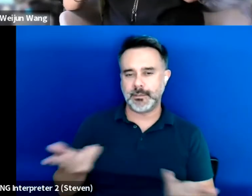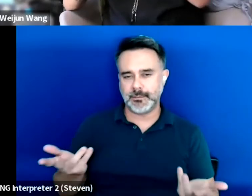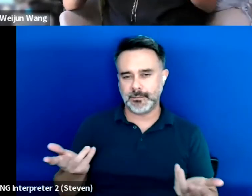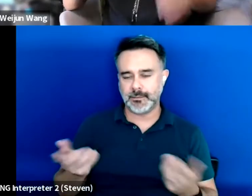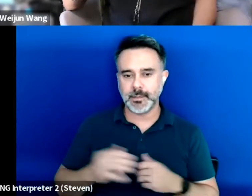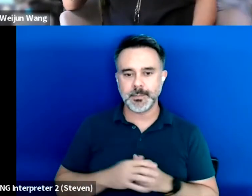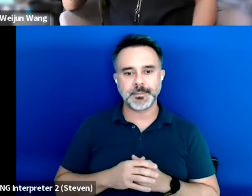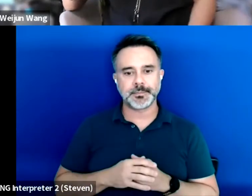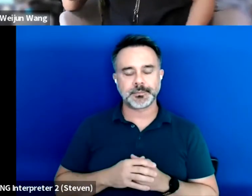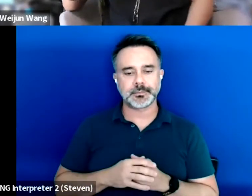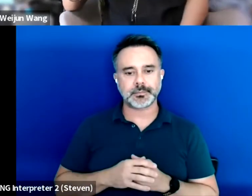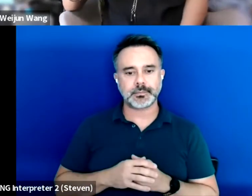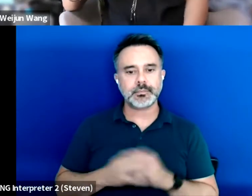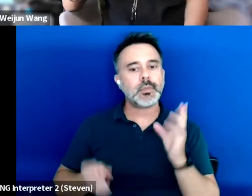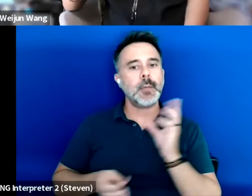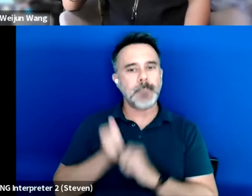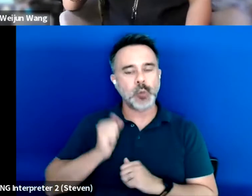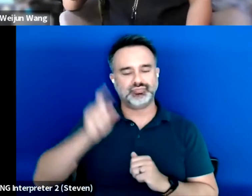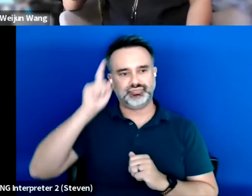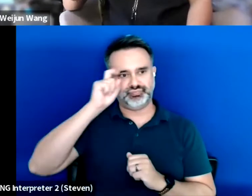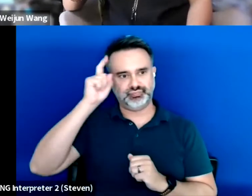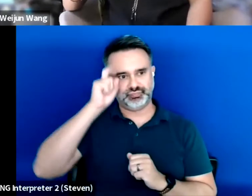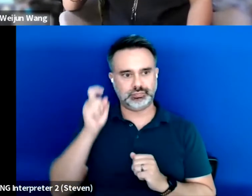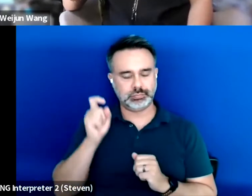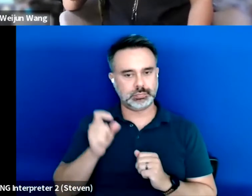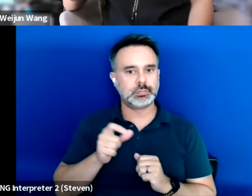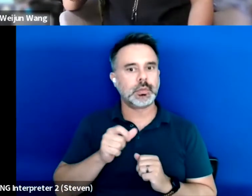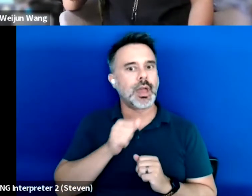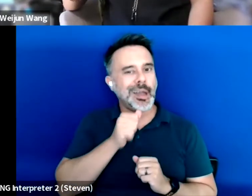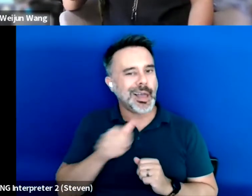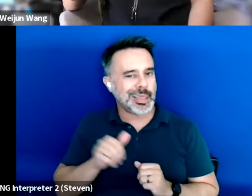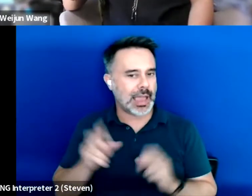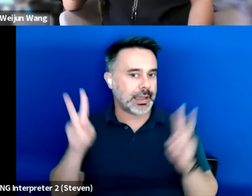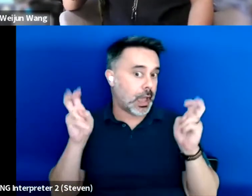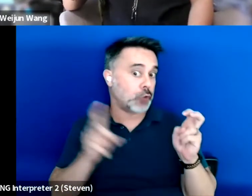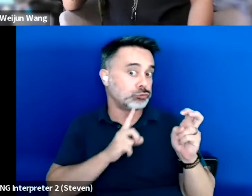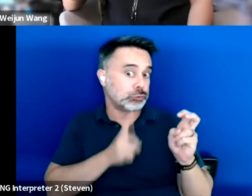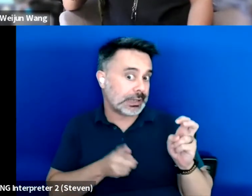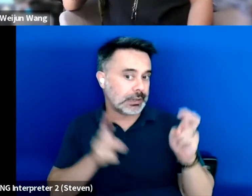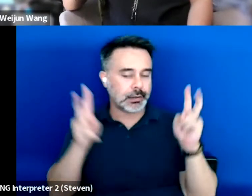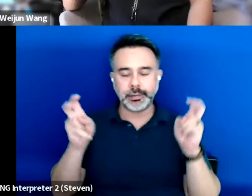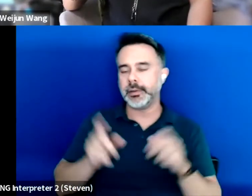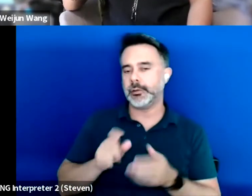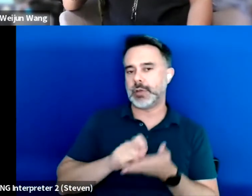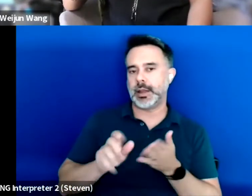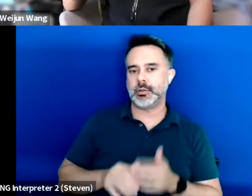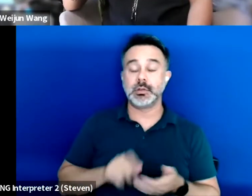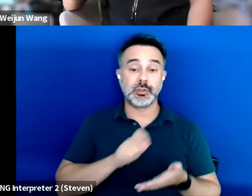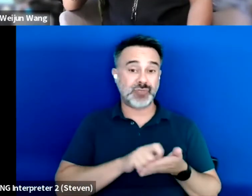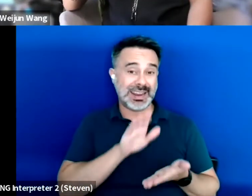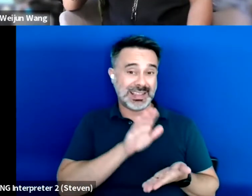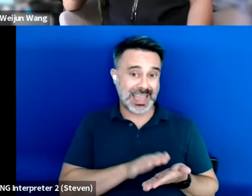and taking care of your family and yourself. The sense of urgency, of being in a world that values speed and quantity,